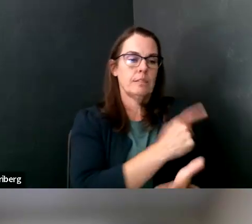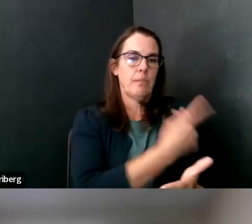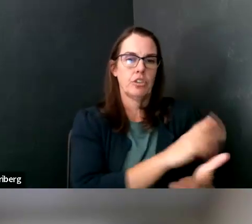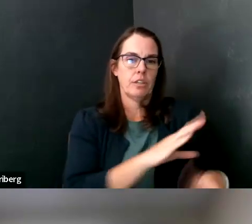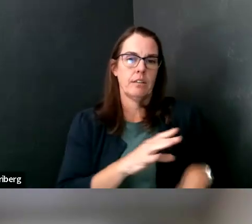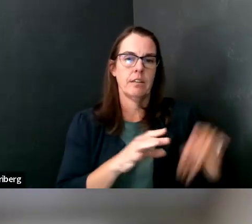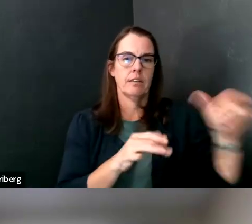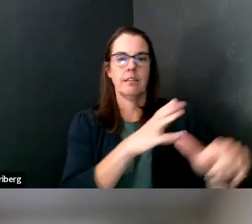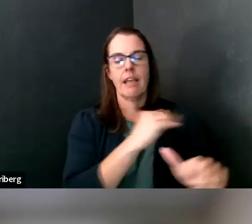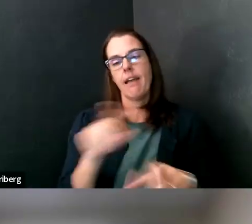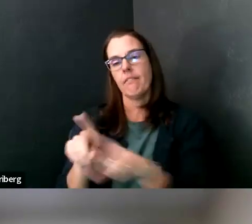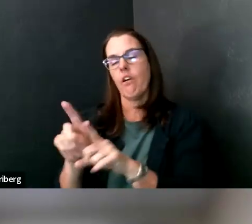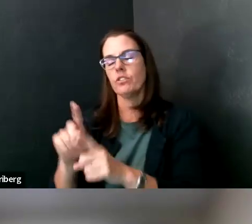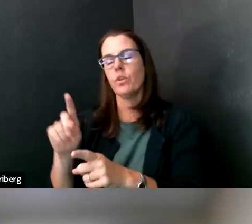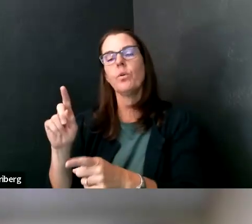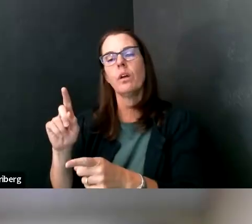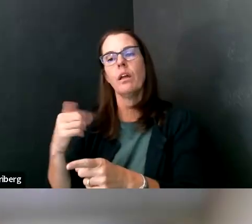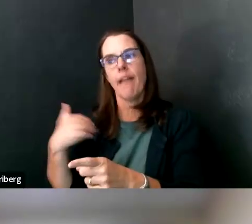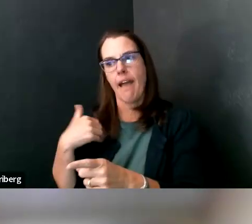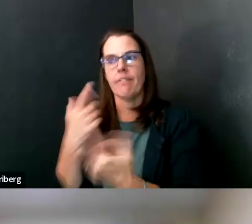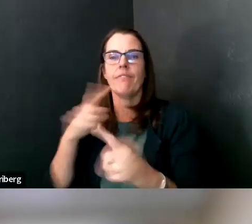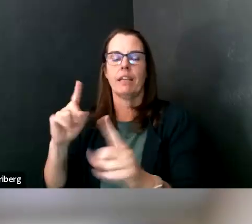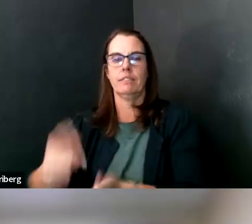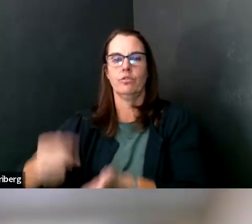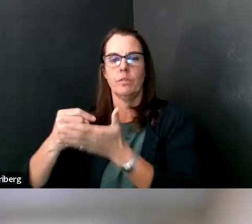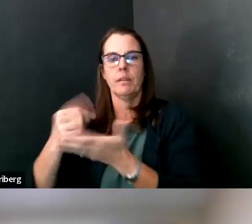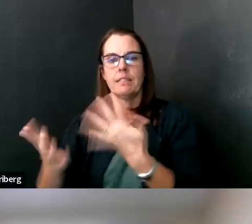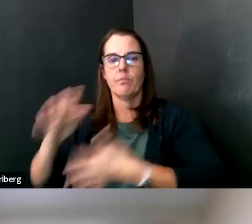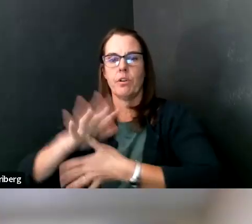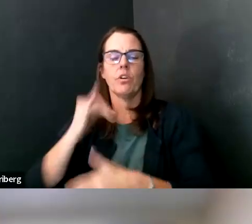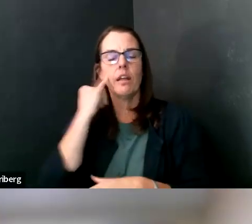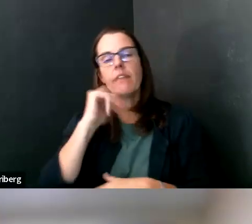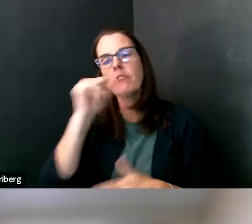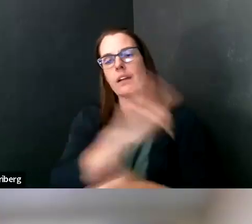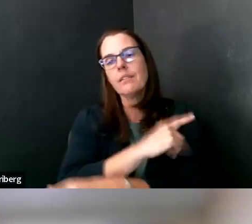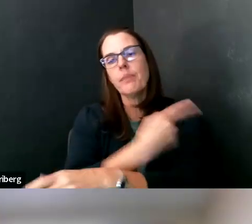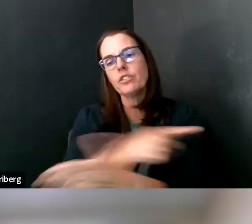to effective treatment as a priority, even if non-patient affordability is also reviewed.